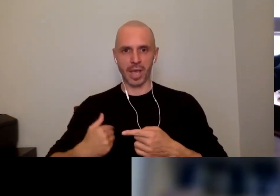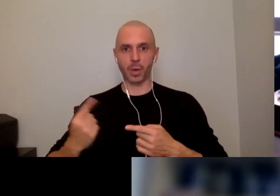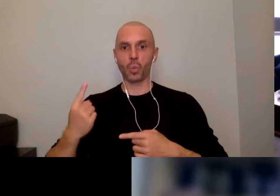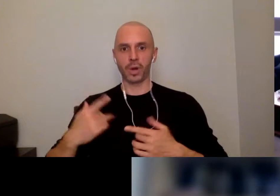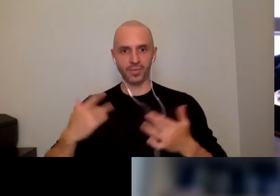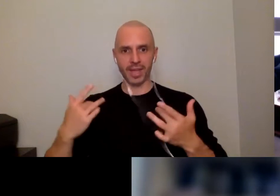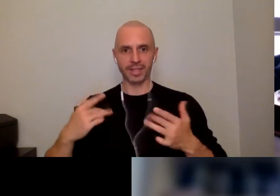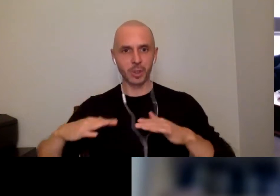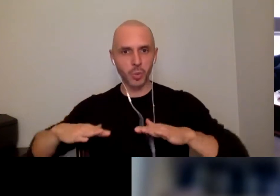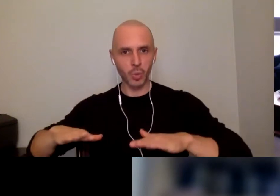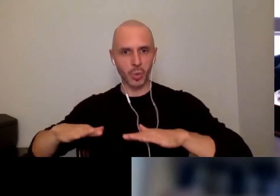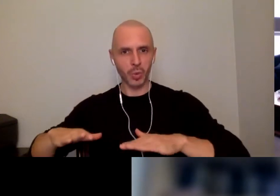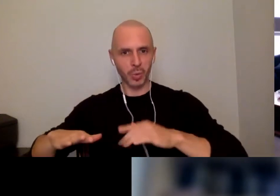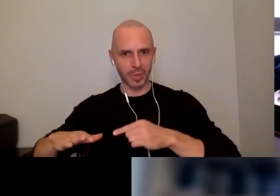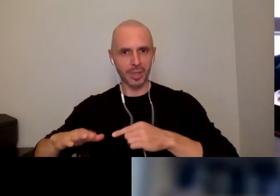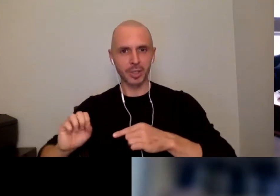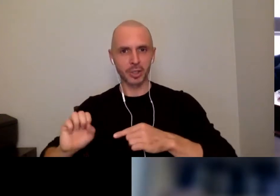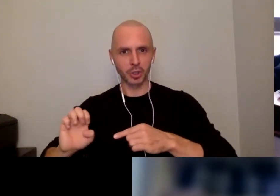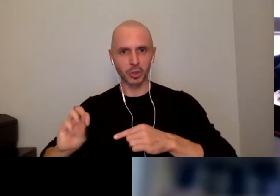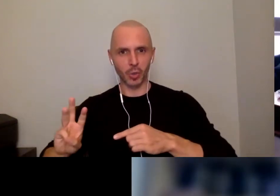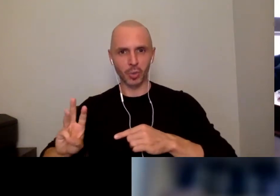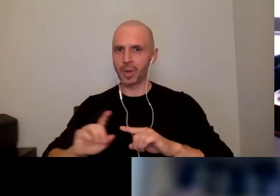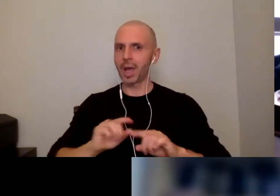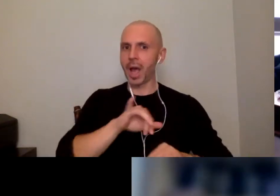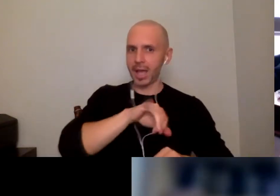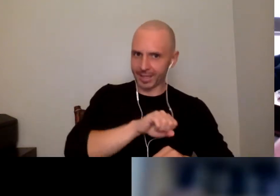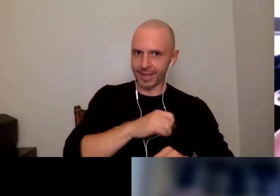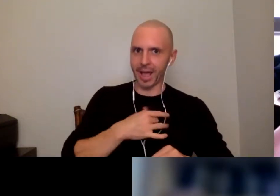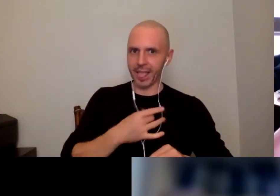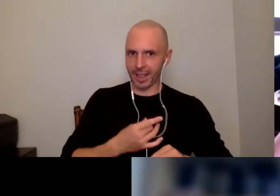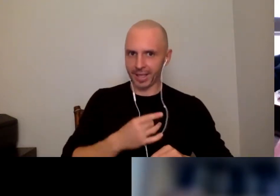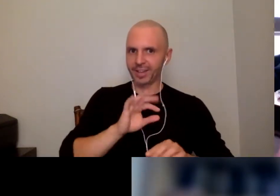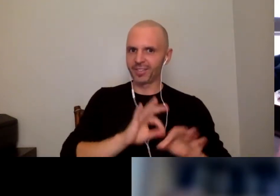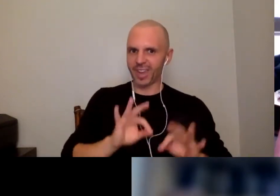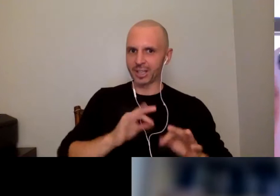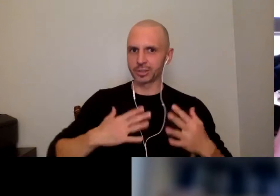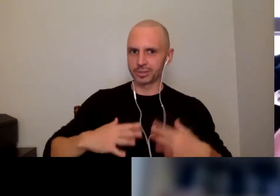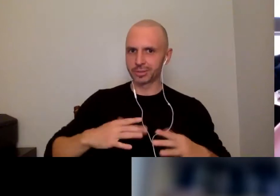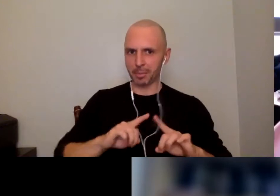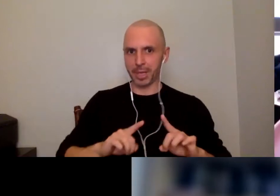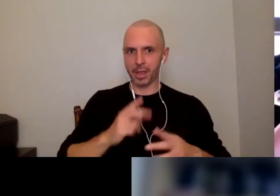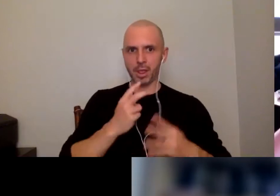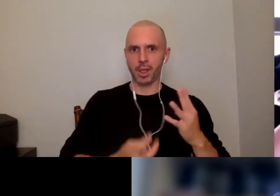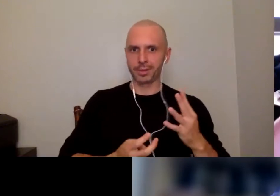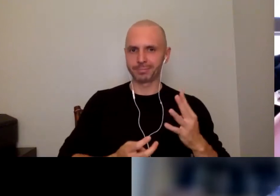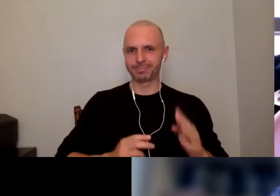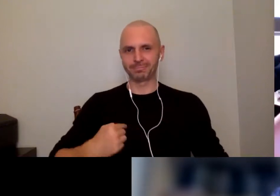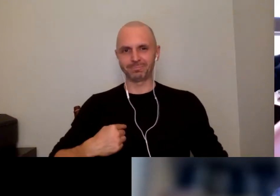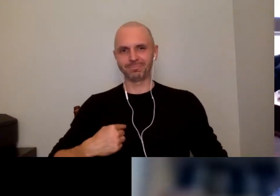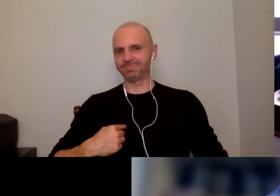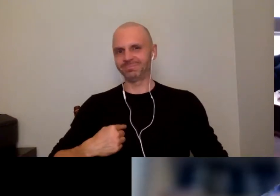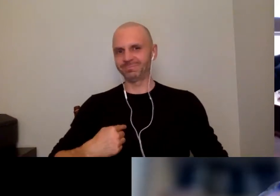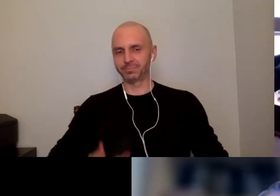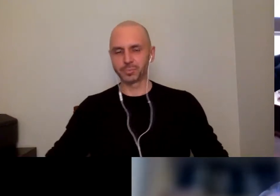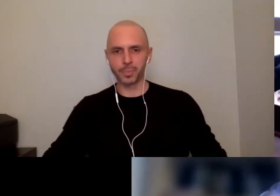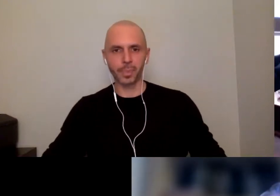Sounds good um i have another question about how do you choose your models? And how do you engage?